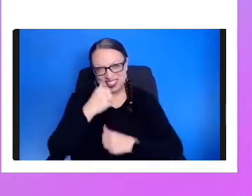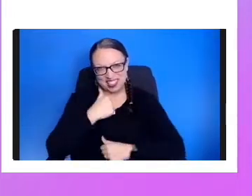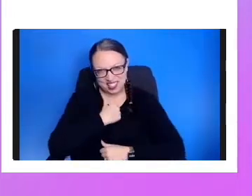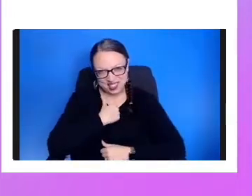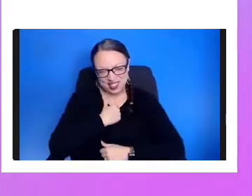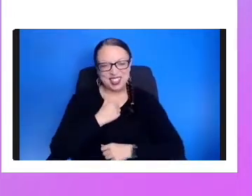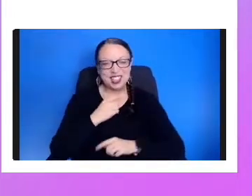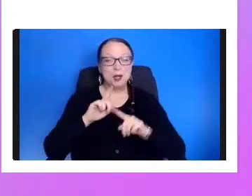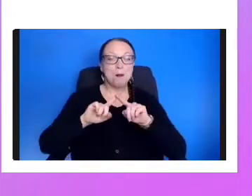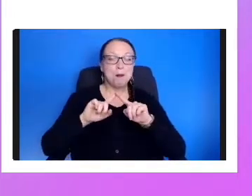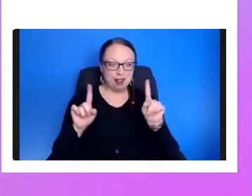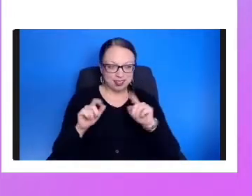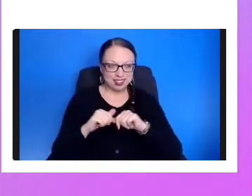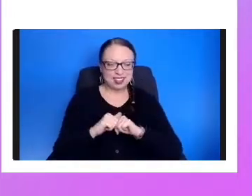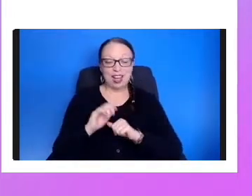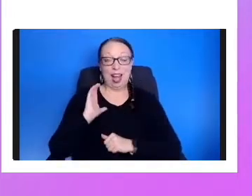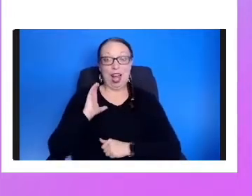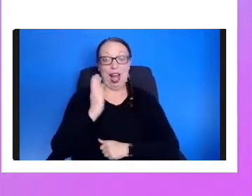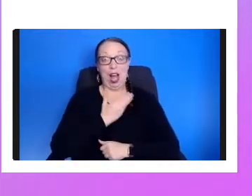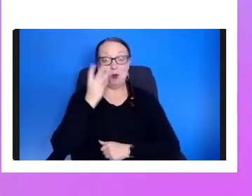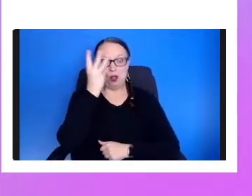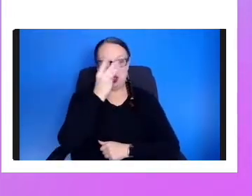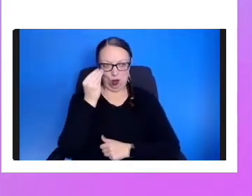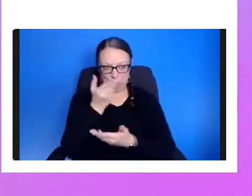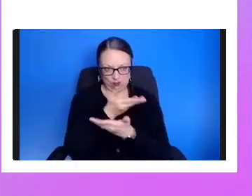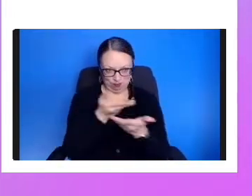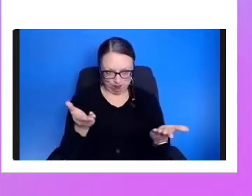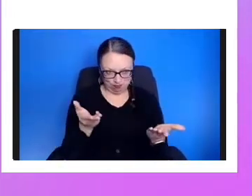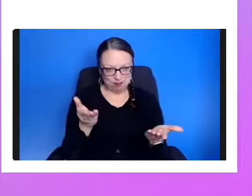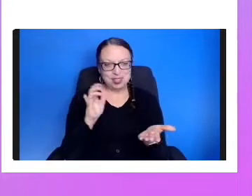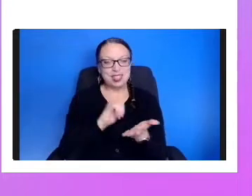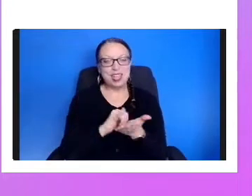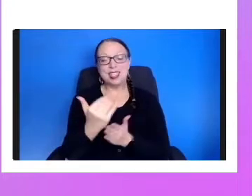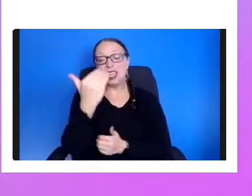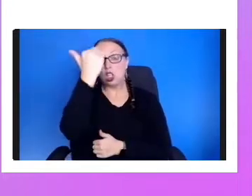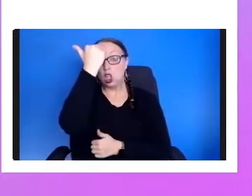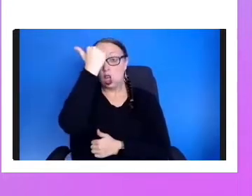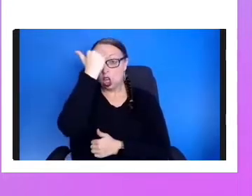which is essentially inclusive design is consciously creating environments